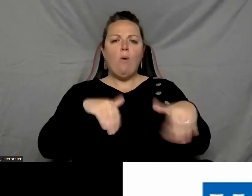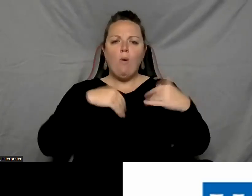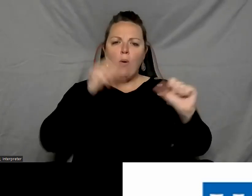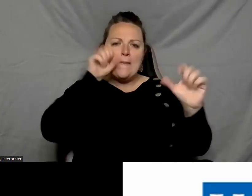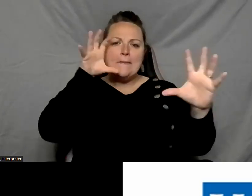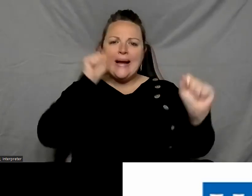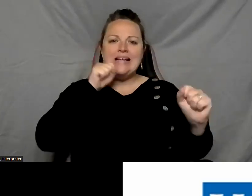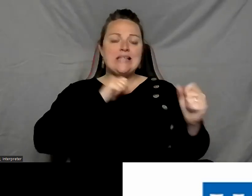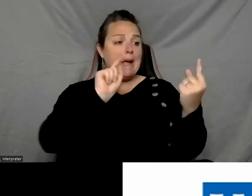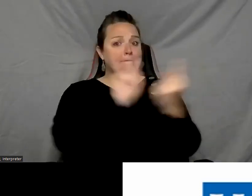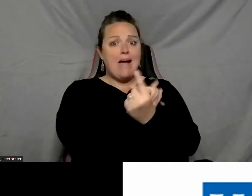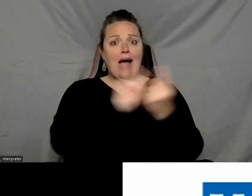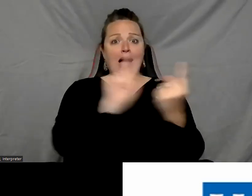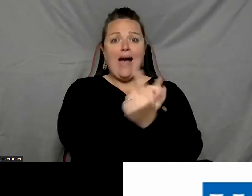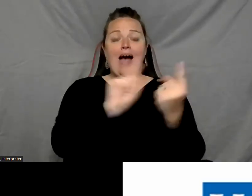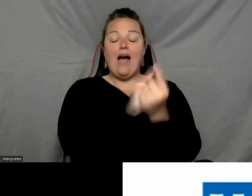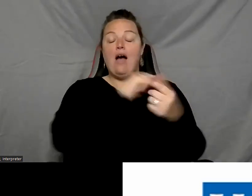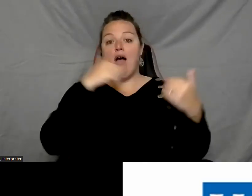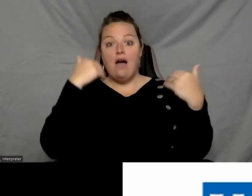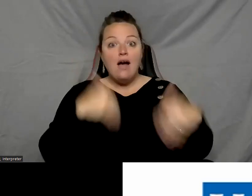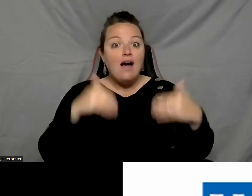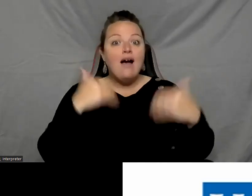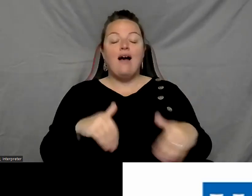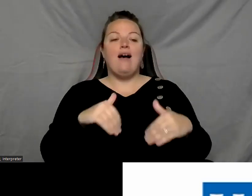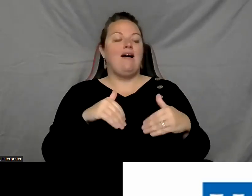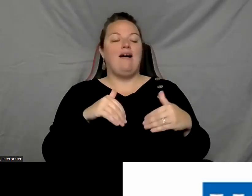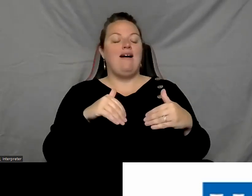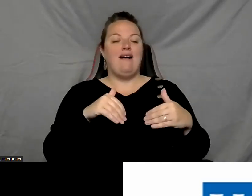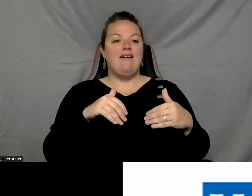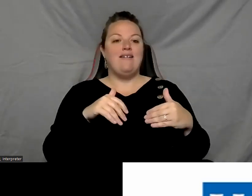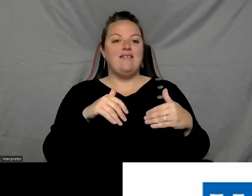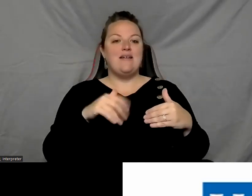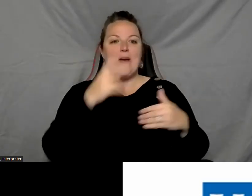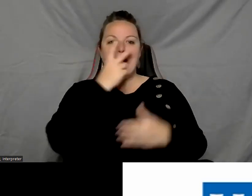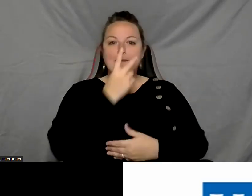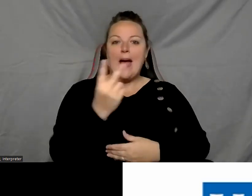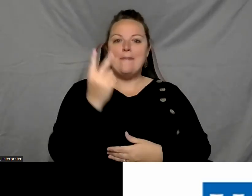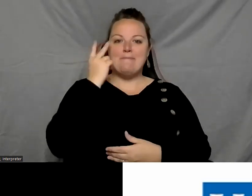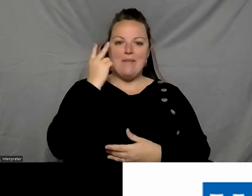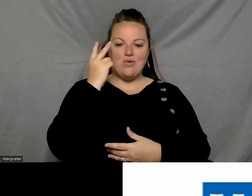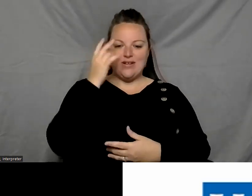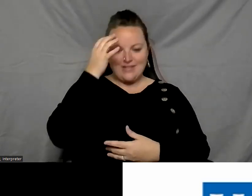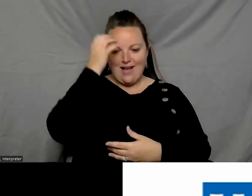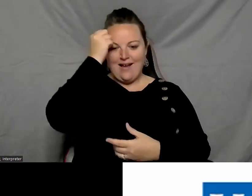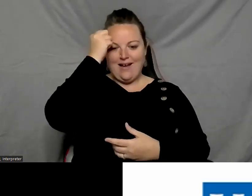wonderful people, I have met I have made many memories here and I've shared a lot of memories,